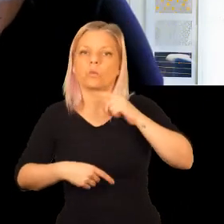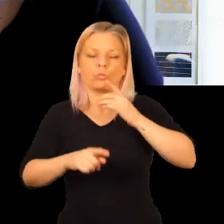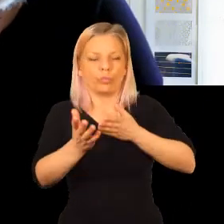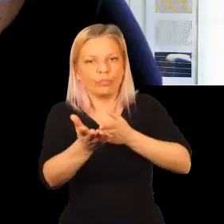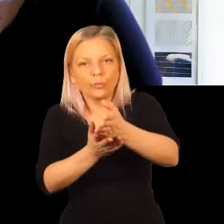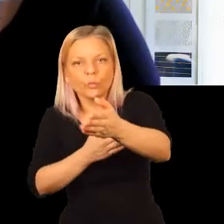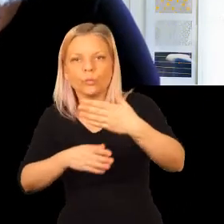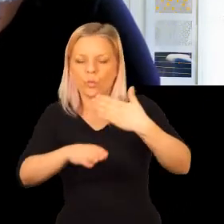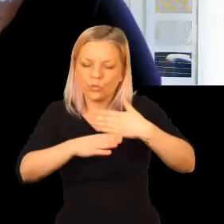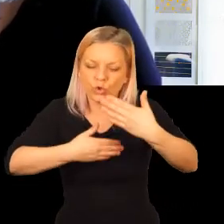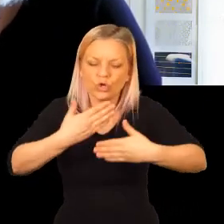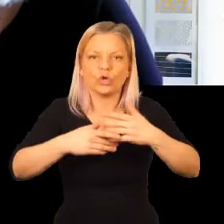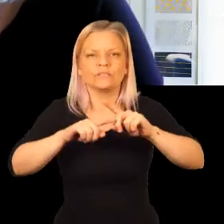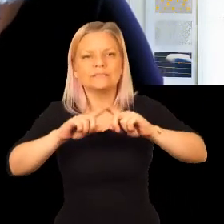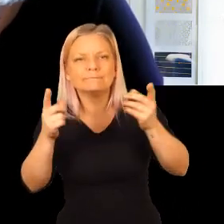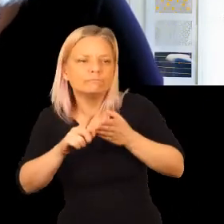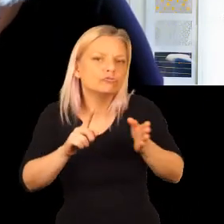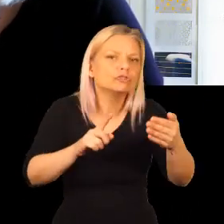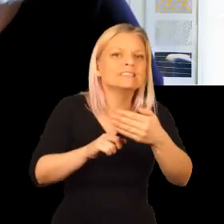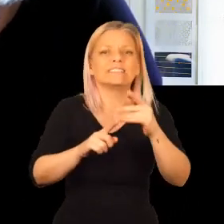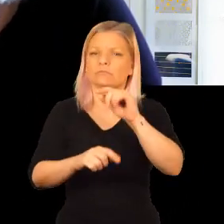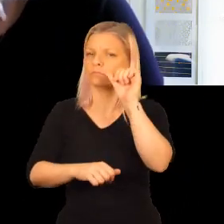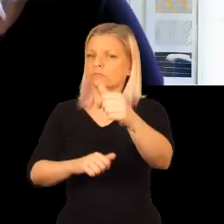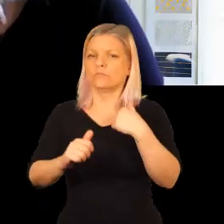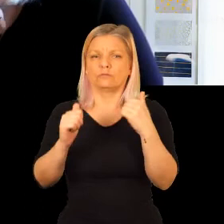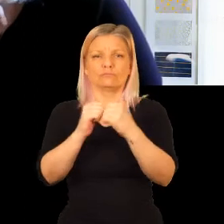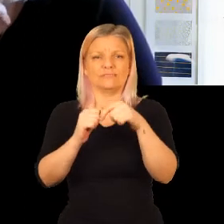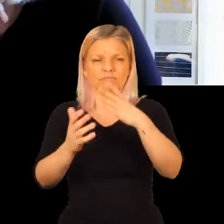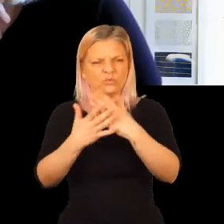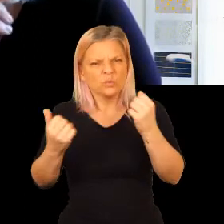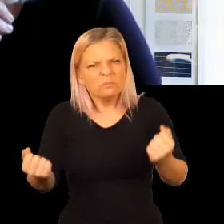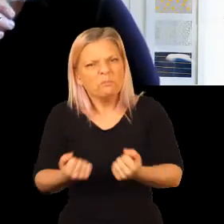own it and we can work through it and we can try something different yeah i totally agree but that